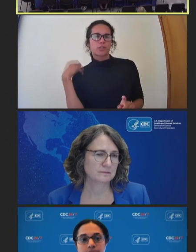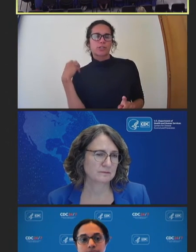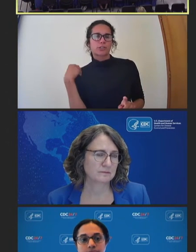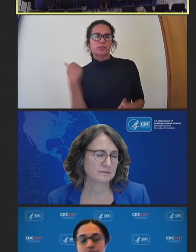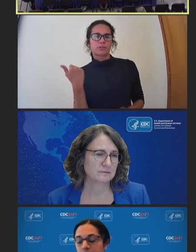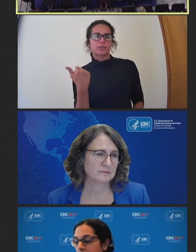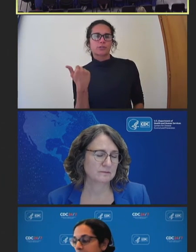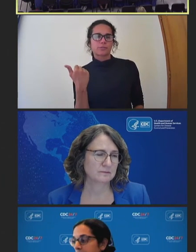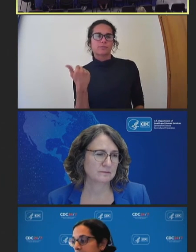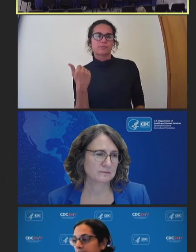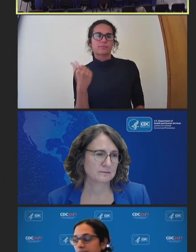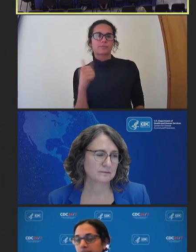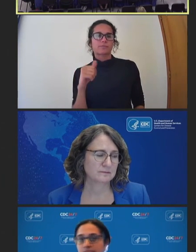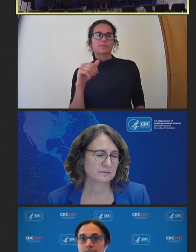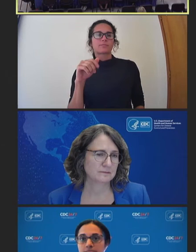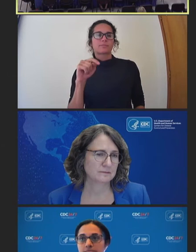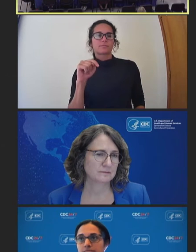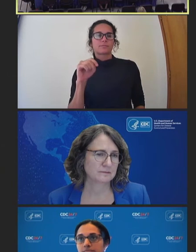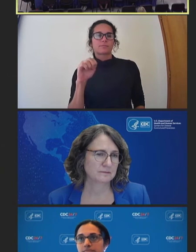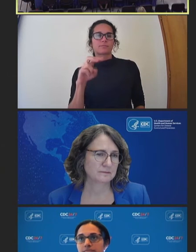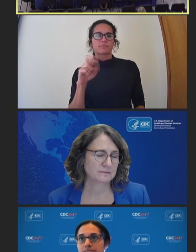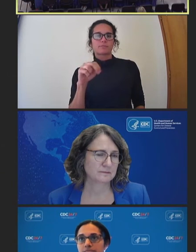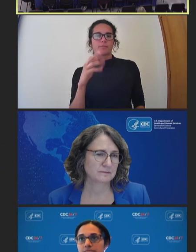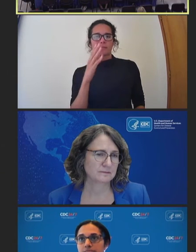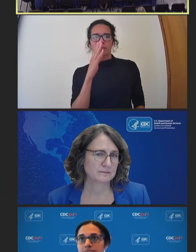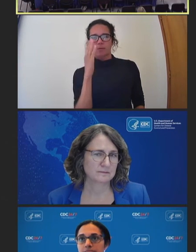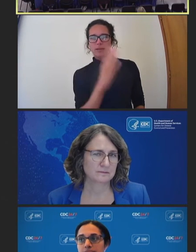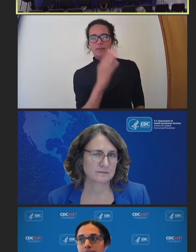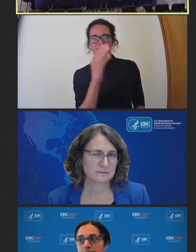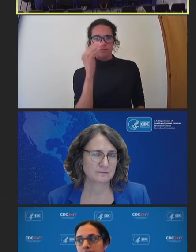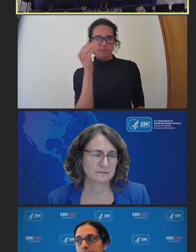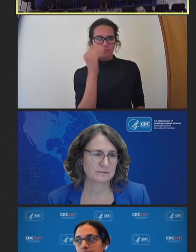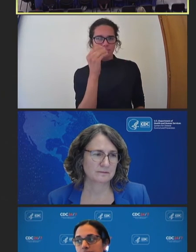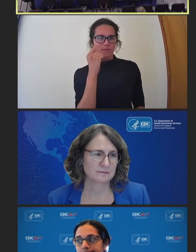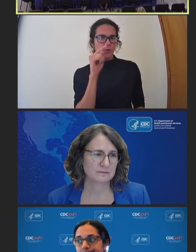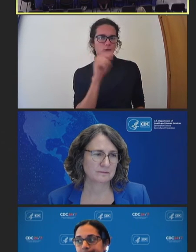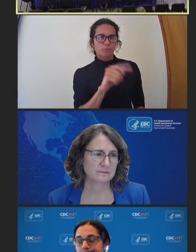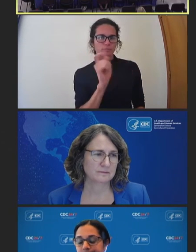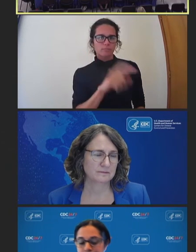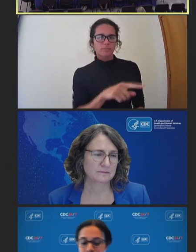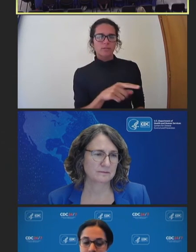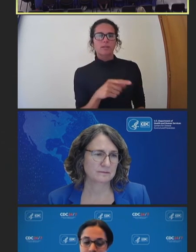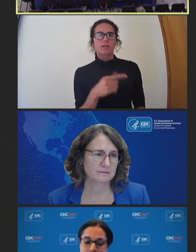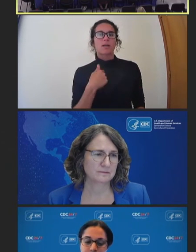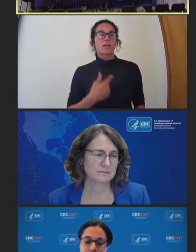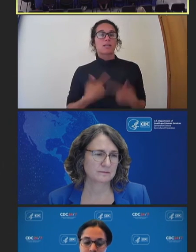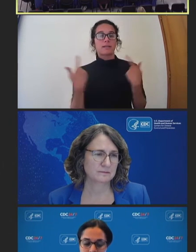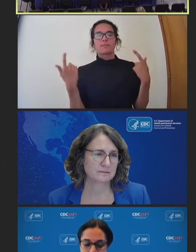this may come to you probably most directly. You know, I live in a primarily rural state in the